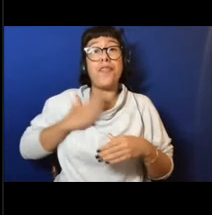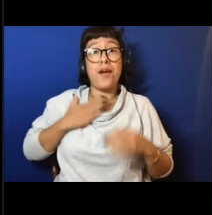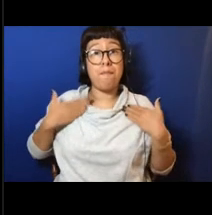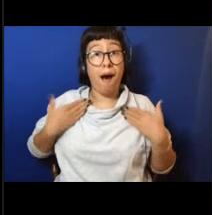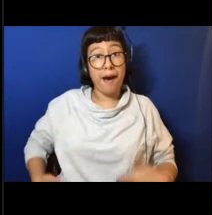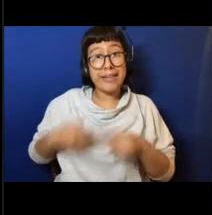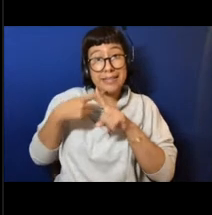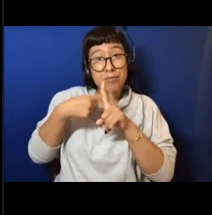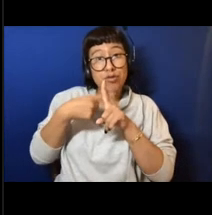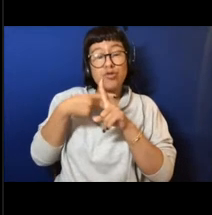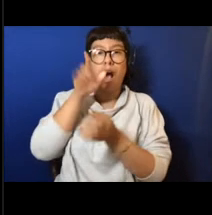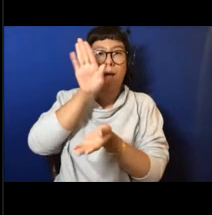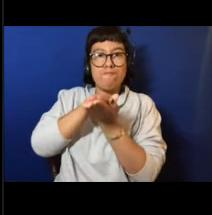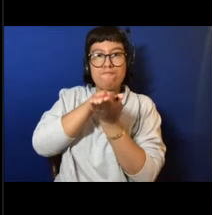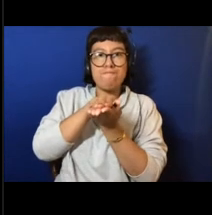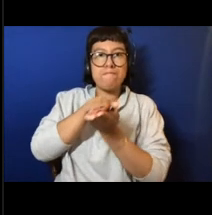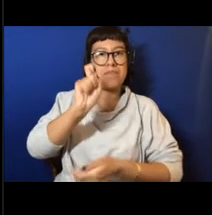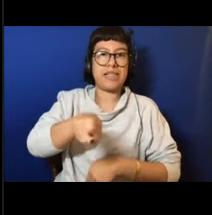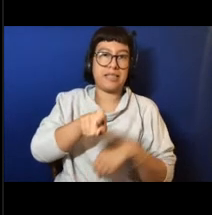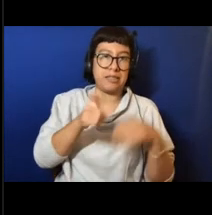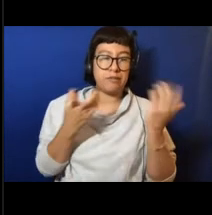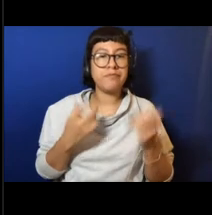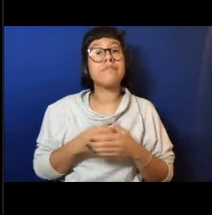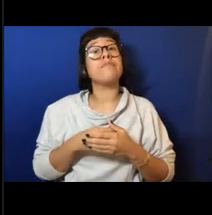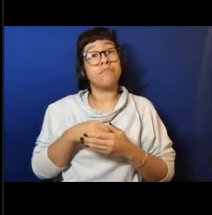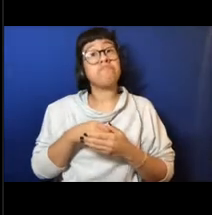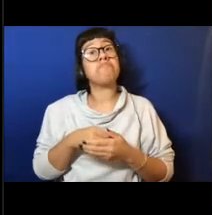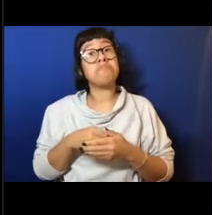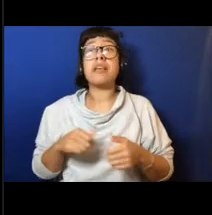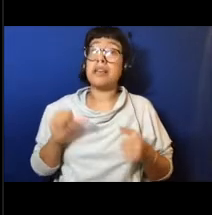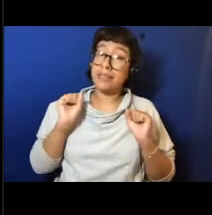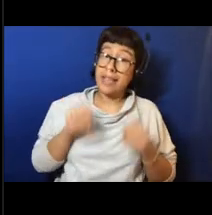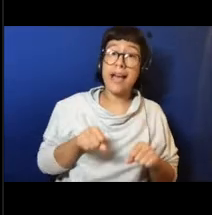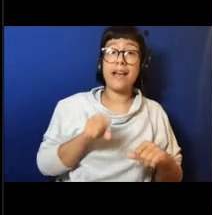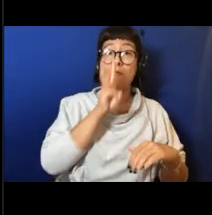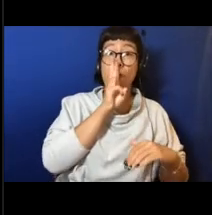very tightly closed. Oysters can live in the water, they can survive out of the water